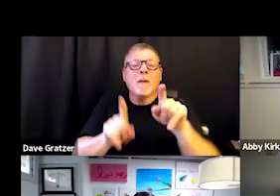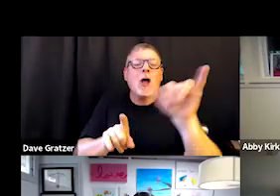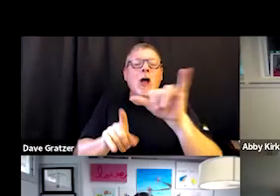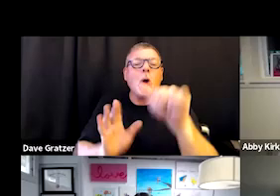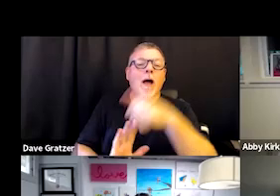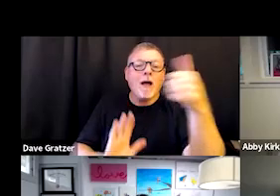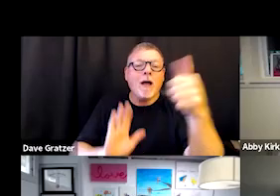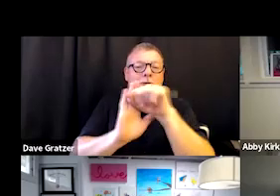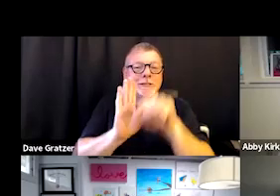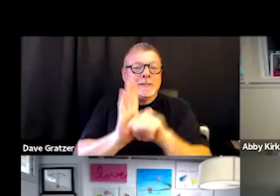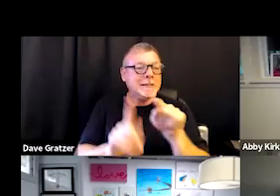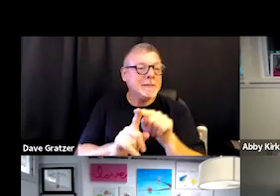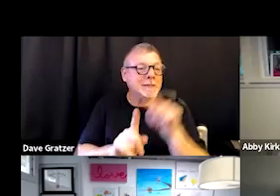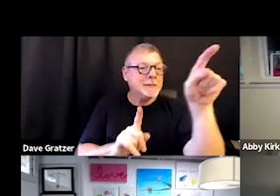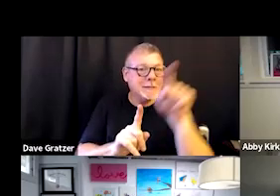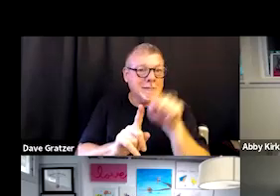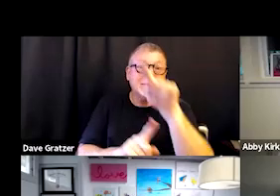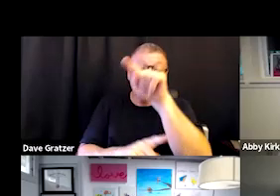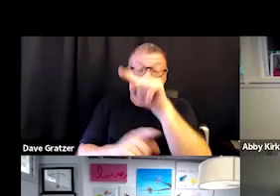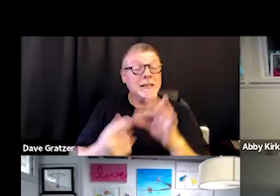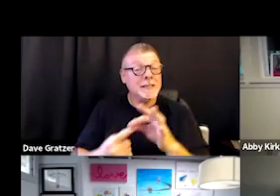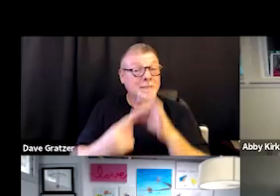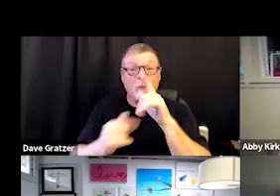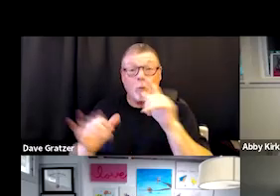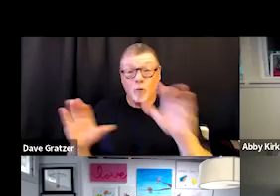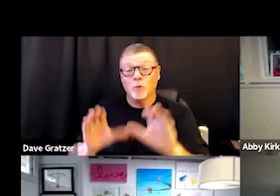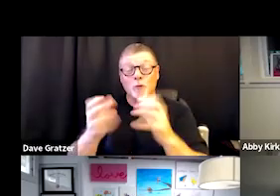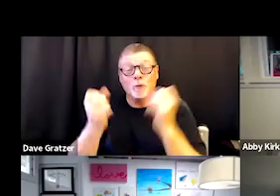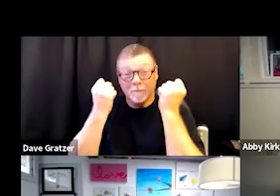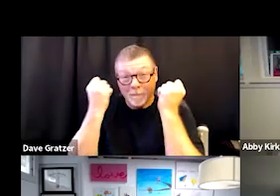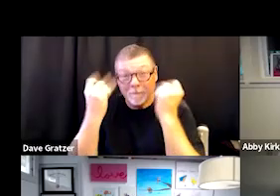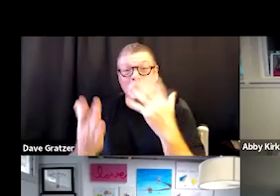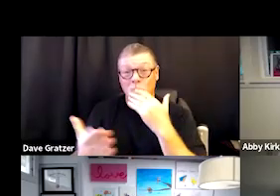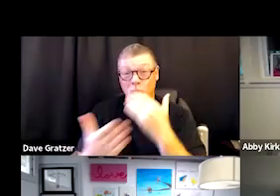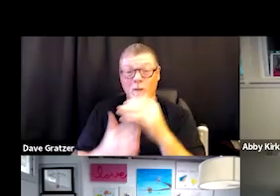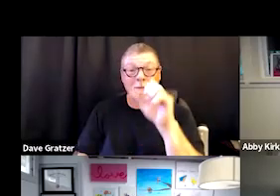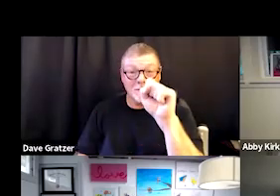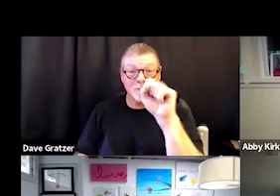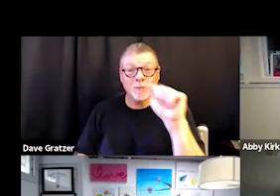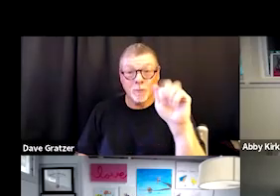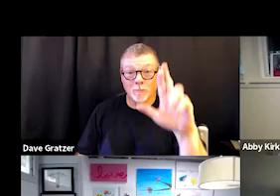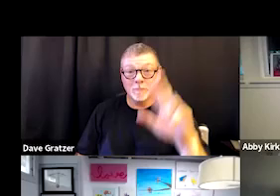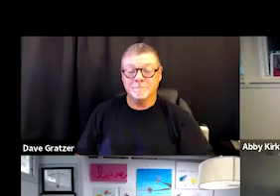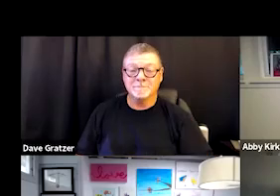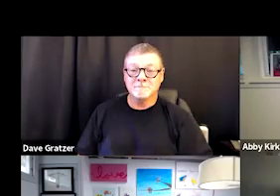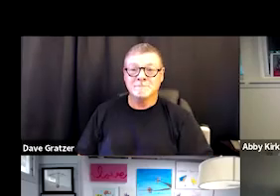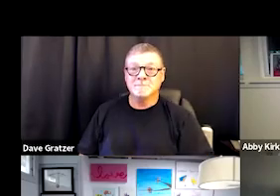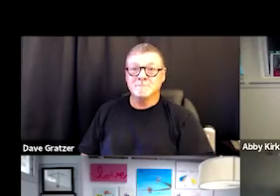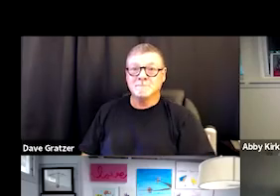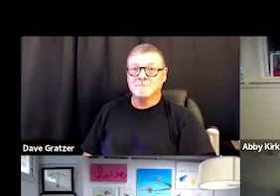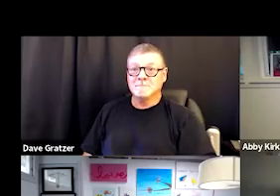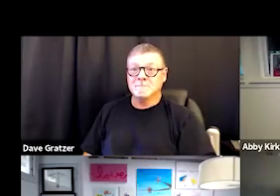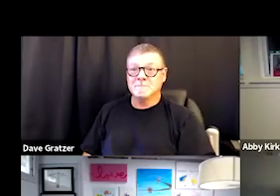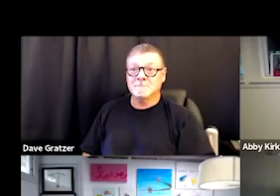especially the ones that are doing quite well with SOAR. All right. So, Kristin, I'm gonna send this one back to you.